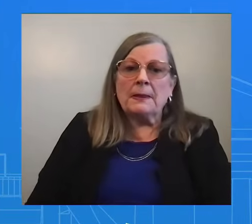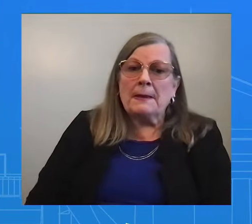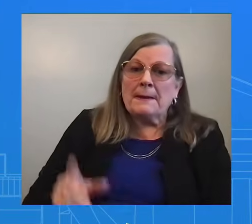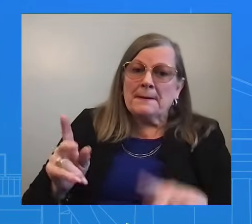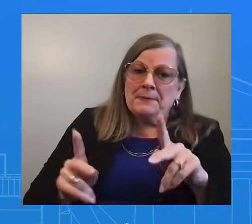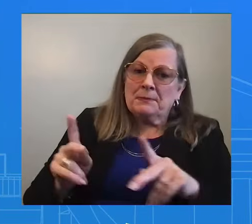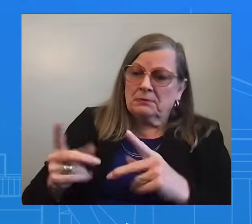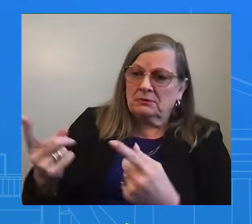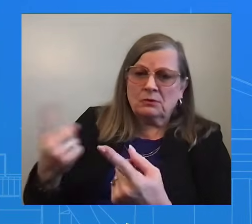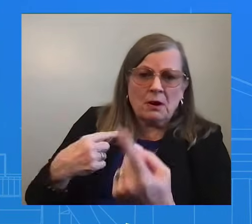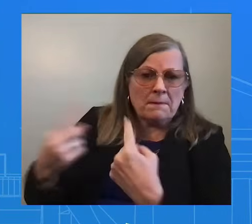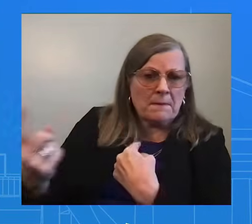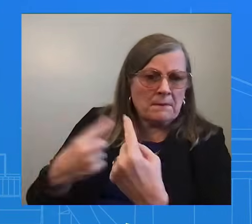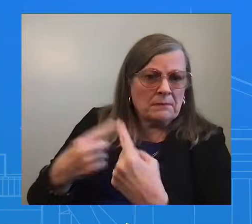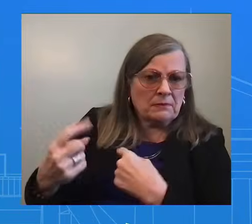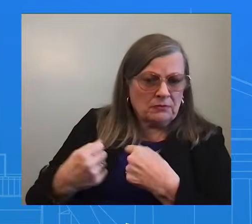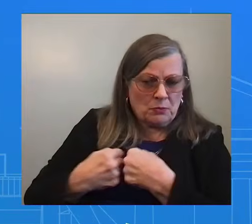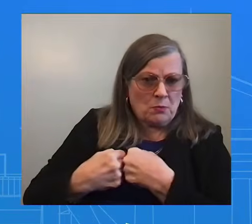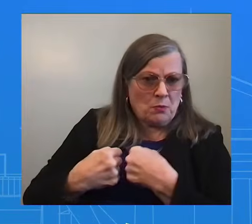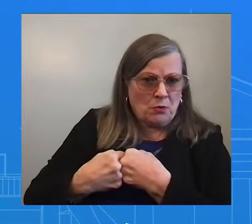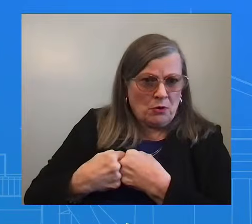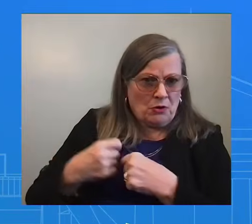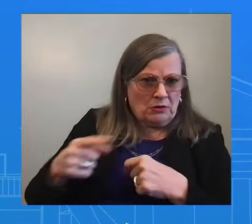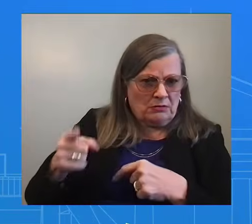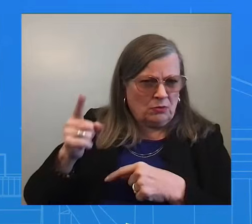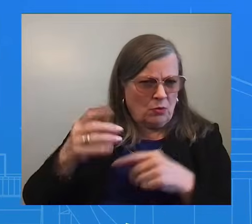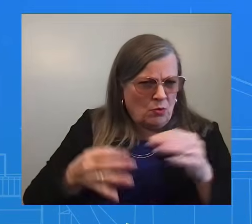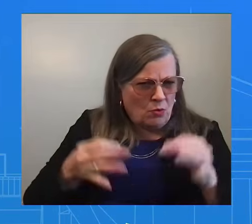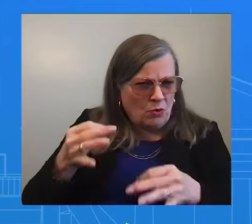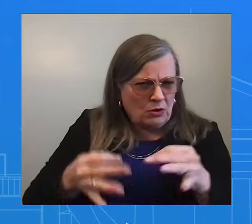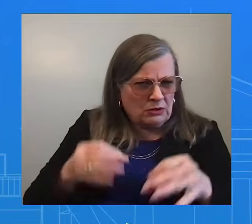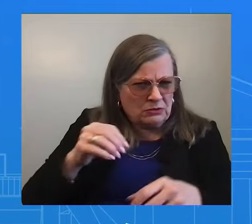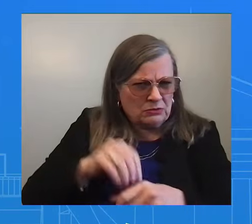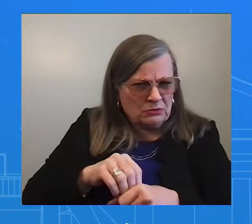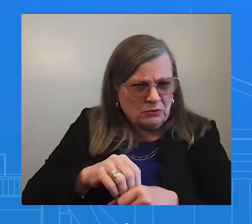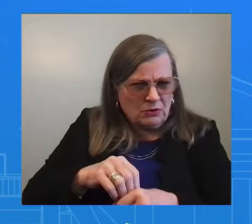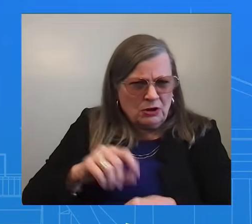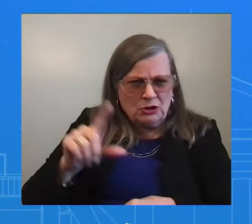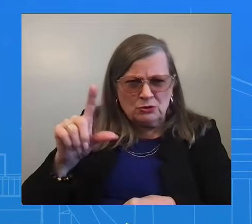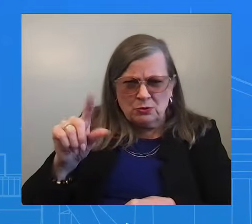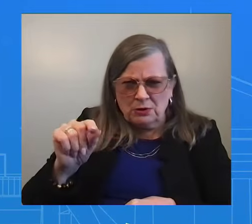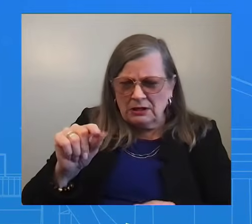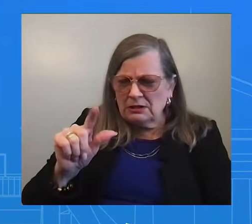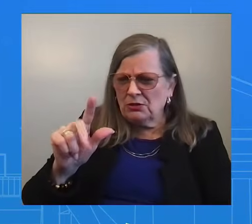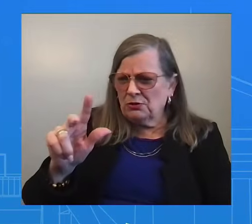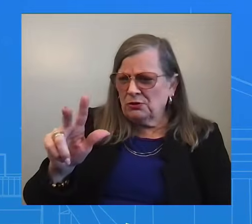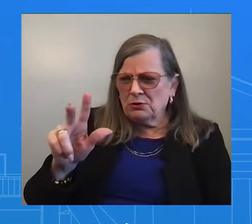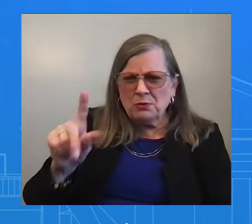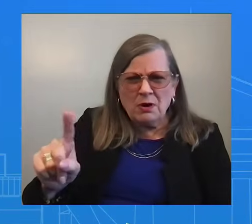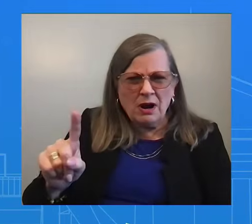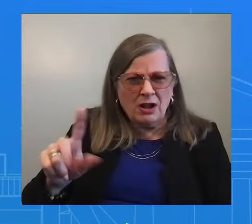What are they supposed to do here for seven years? Mr. Kirby: Again, that's a better question put to DHS. I'm not in a position to --